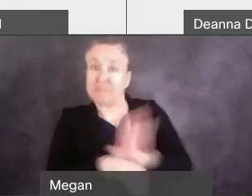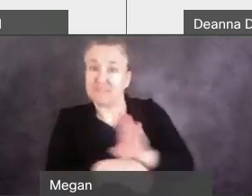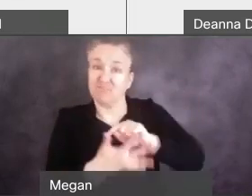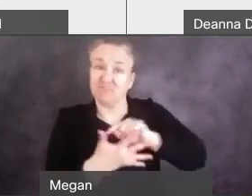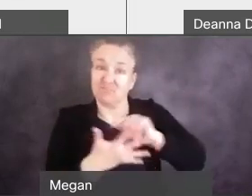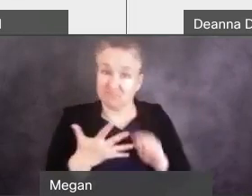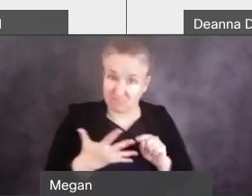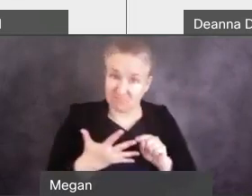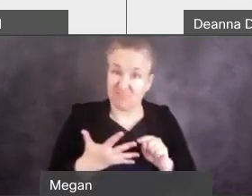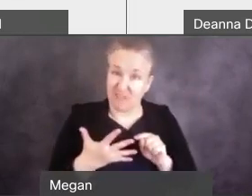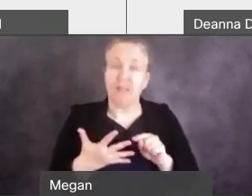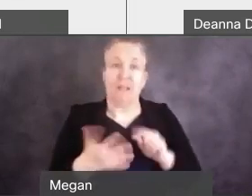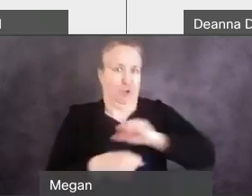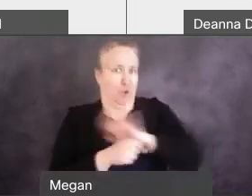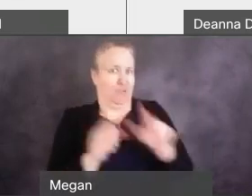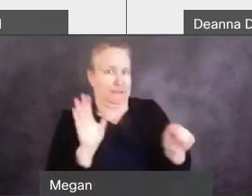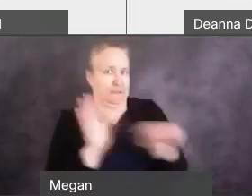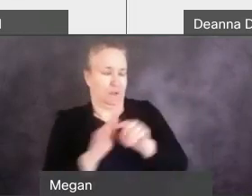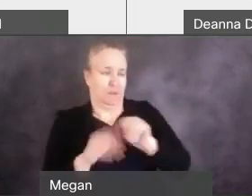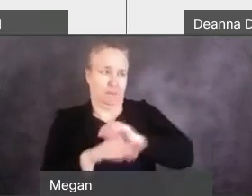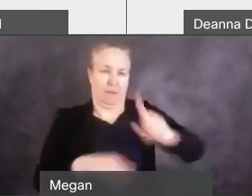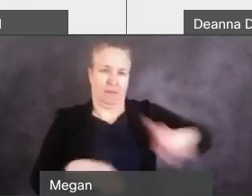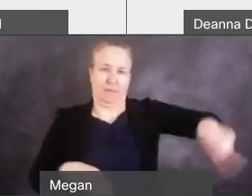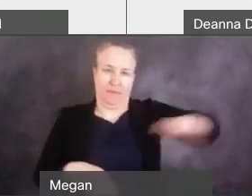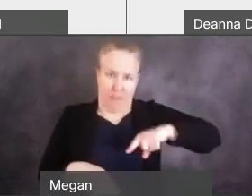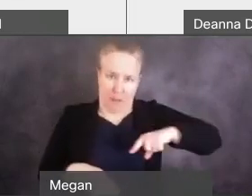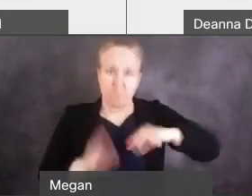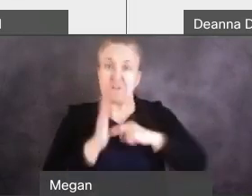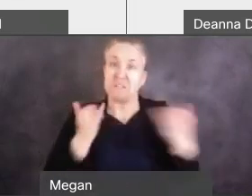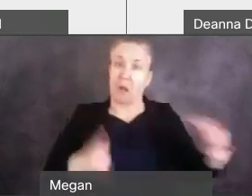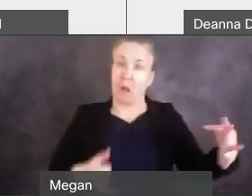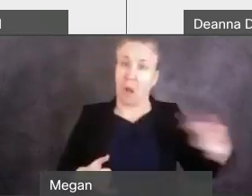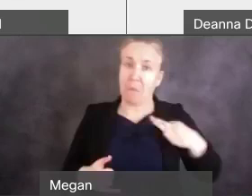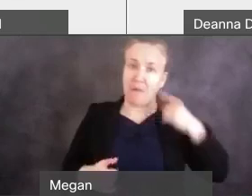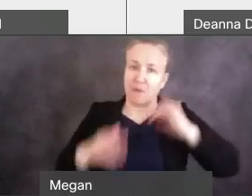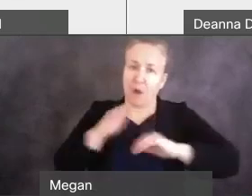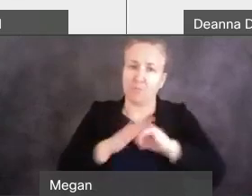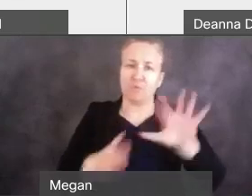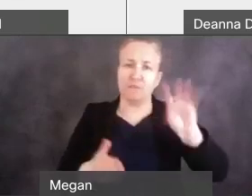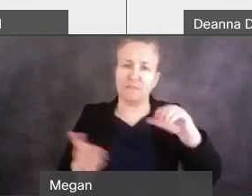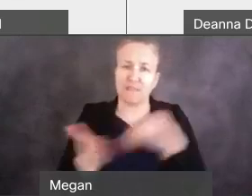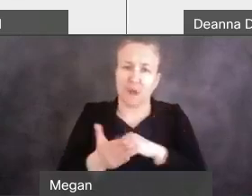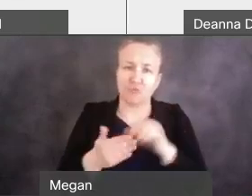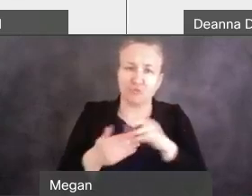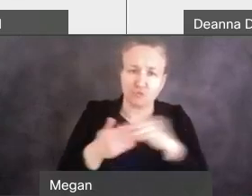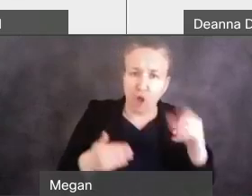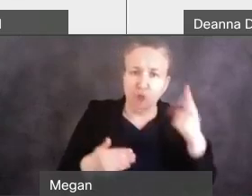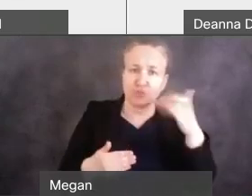impacted by COVID-19 can now apply for up to $50,000 in grant funding through